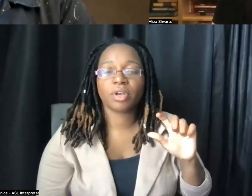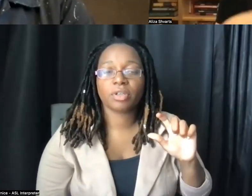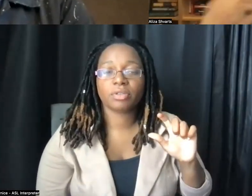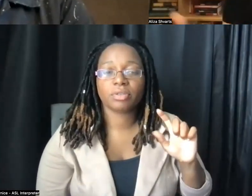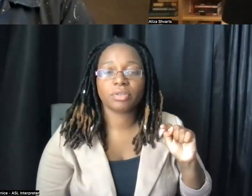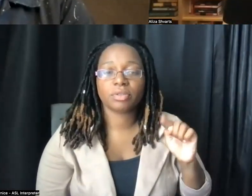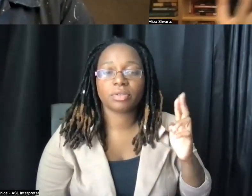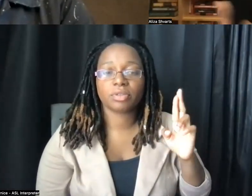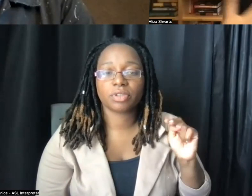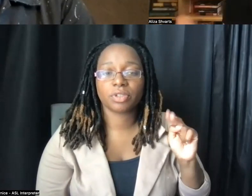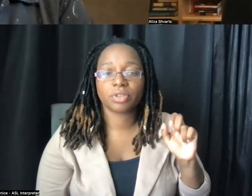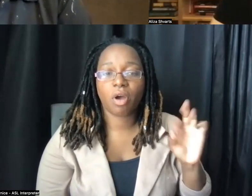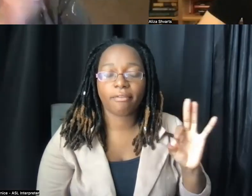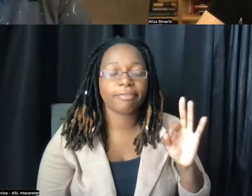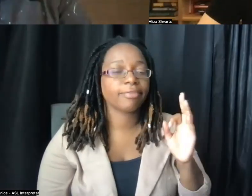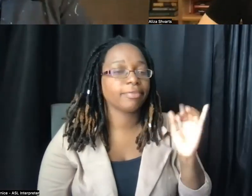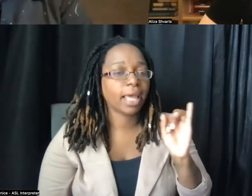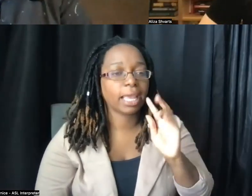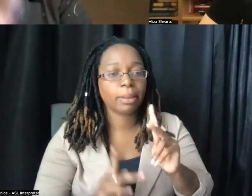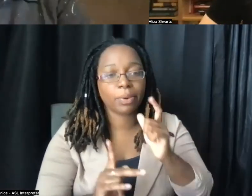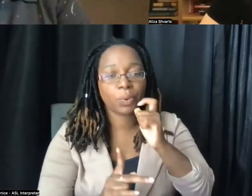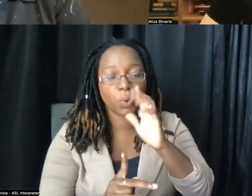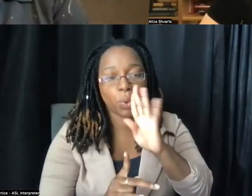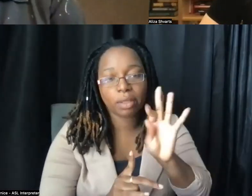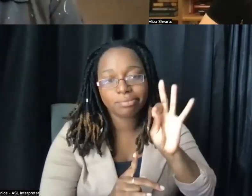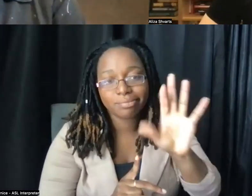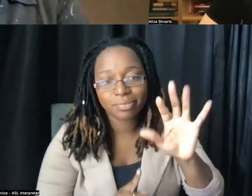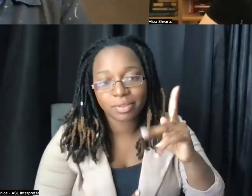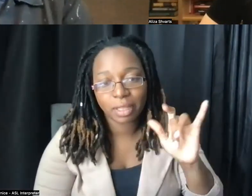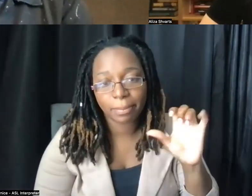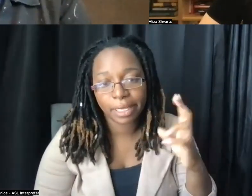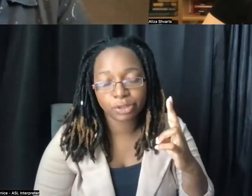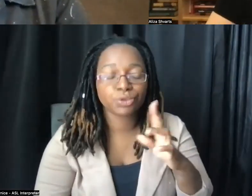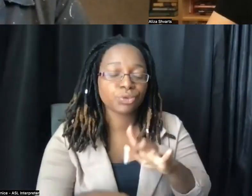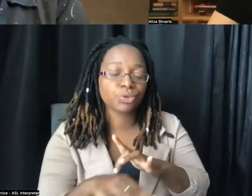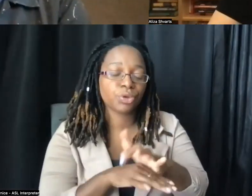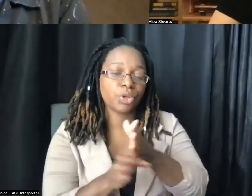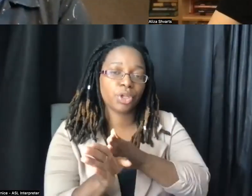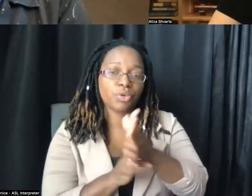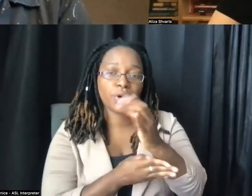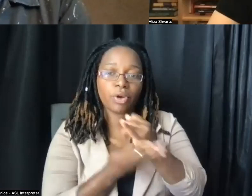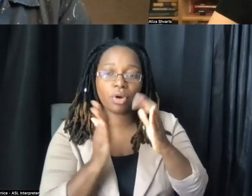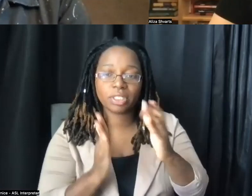What are some of the other turnoffs you noticed at networking events, similar to the idea people pitching you.